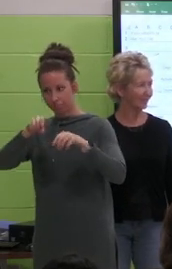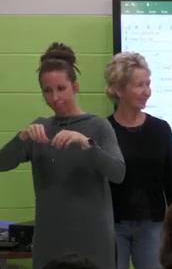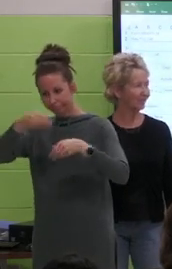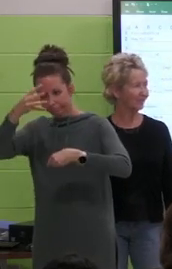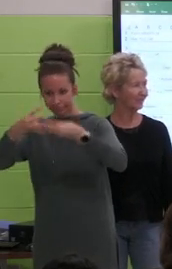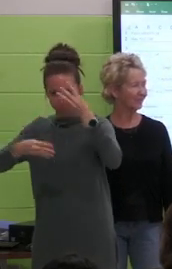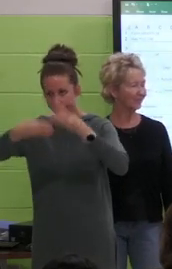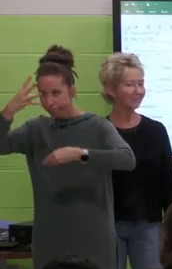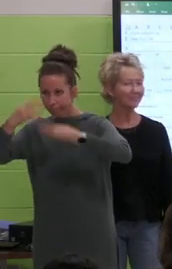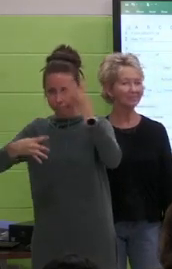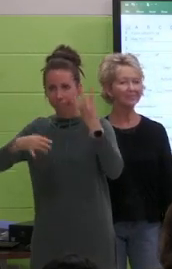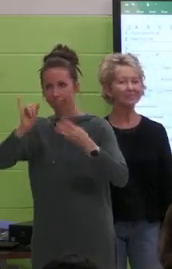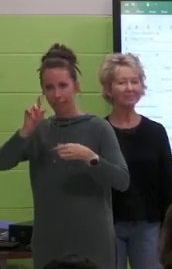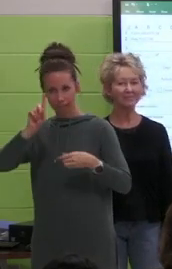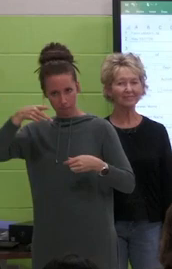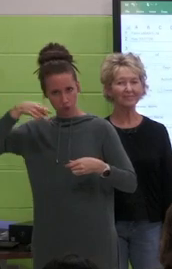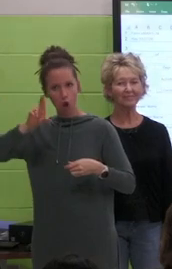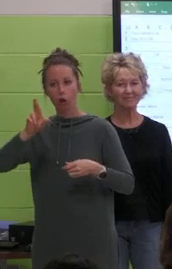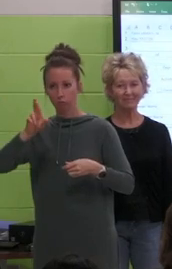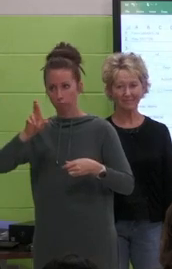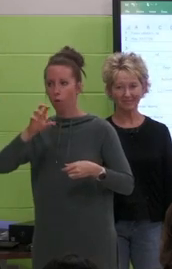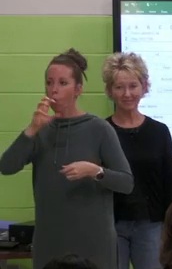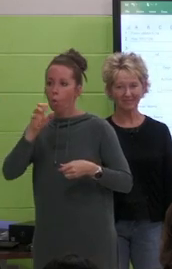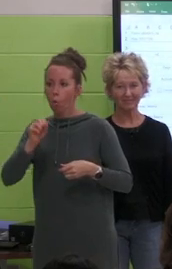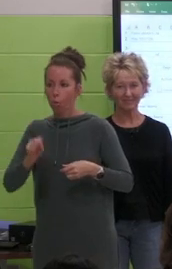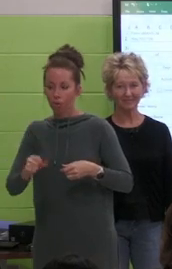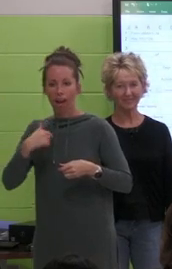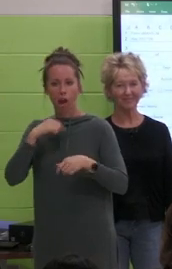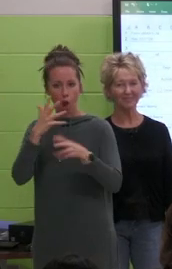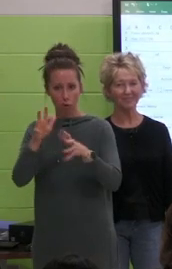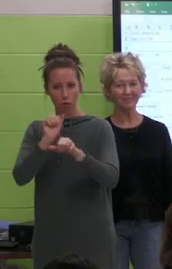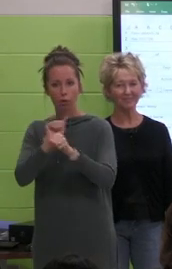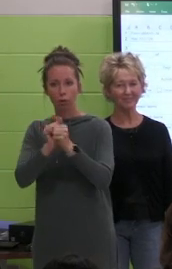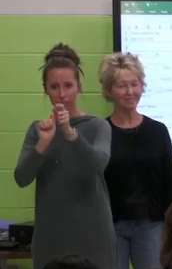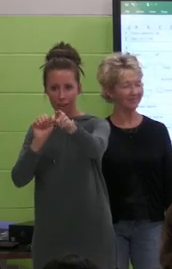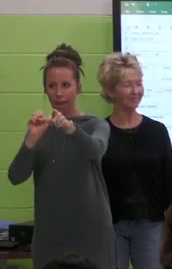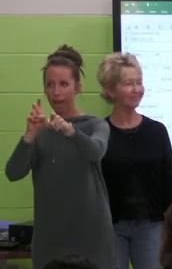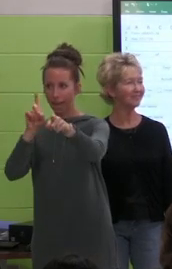Eddie a few times on some DPRs are pretty far up there on that list I'm not sure why they haven't